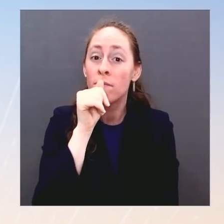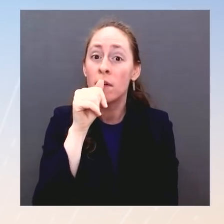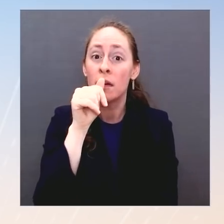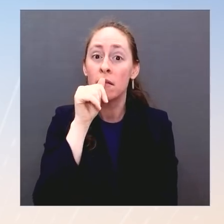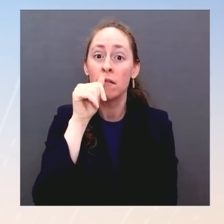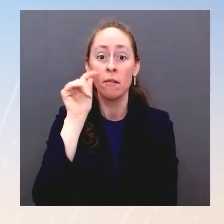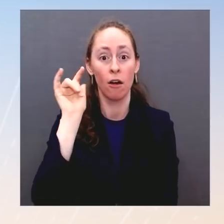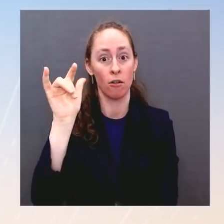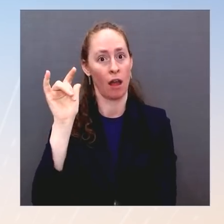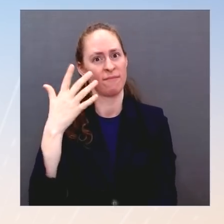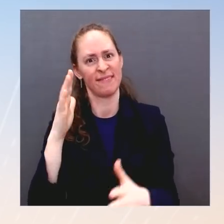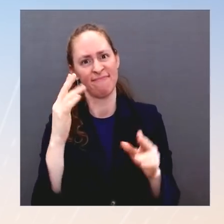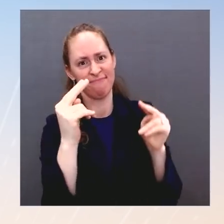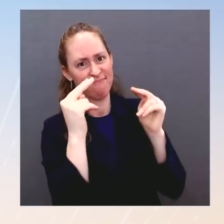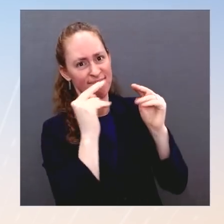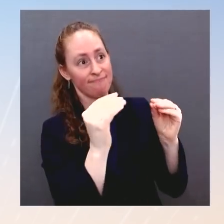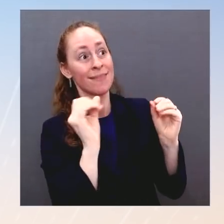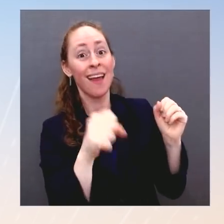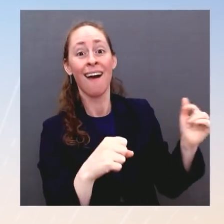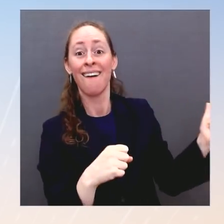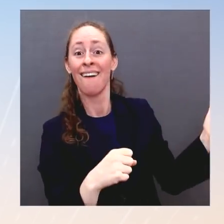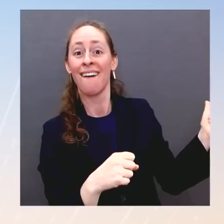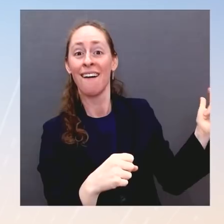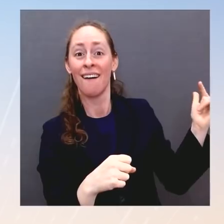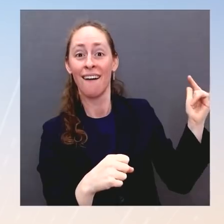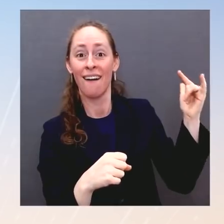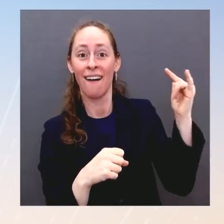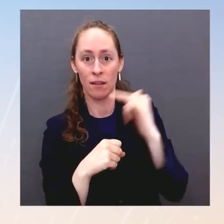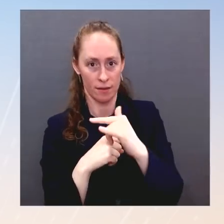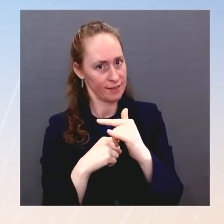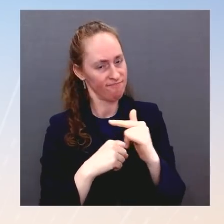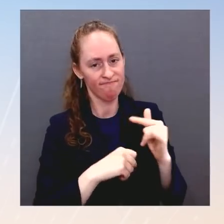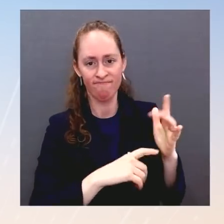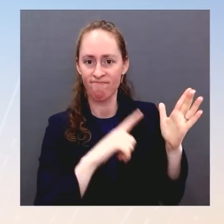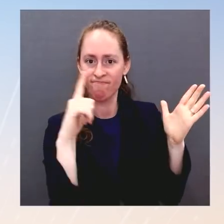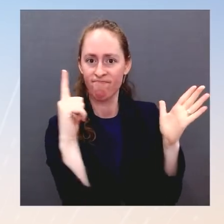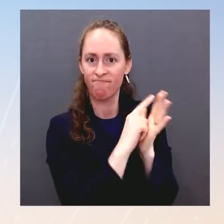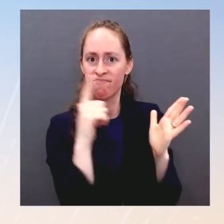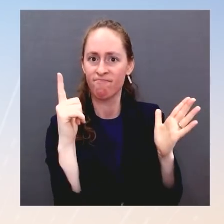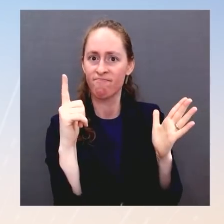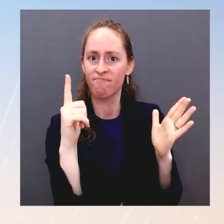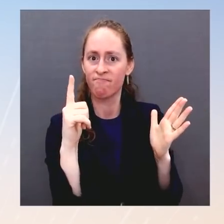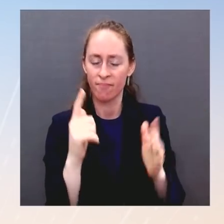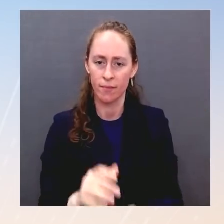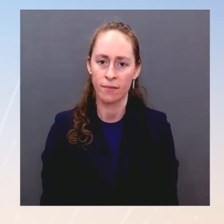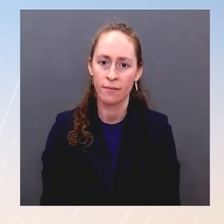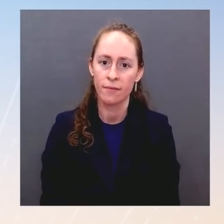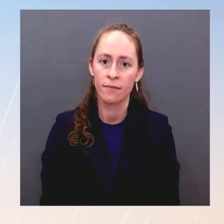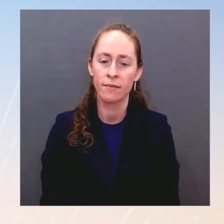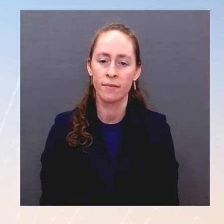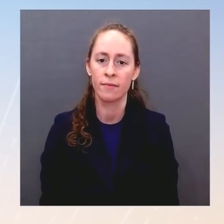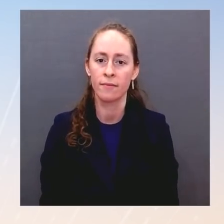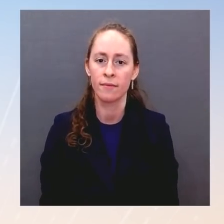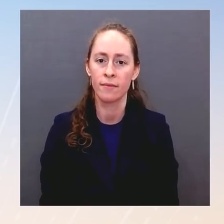Is the United States planning to do the same? Ms. Psaki: I'm not aware of that being in the plans, but I don't have anything to preview for you.